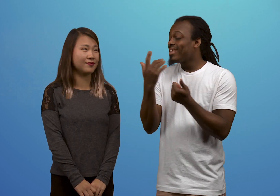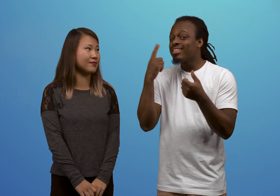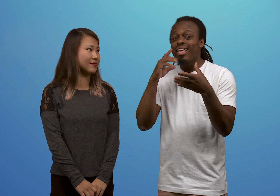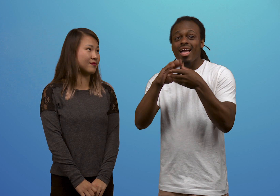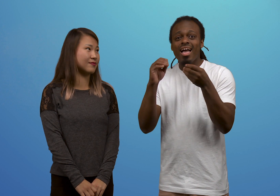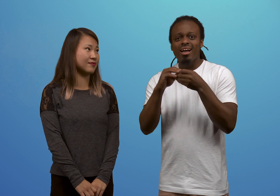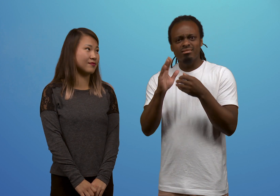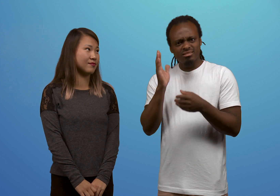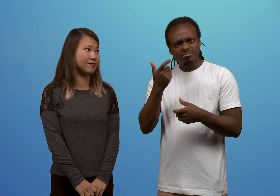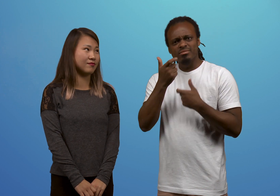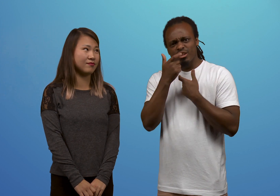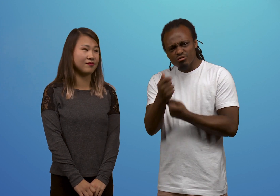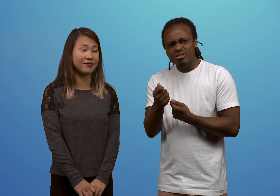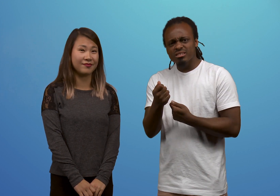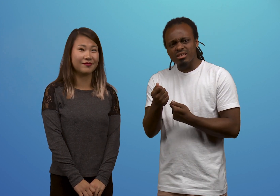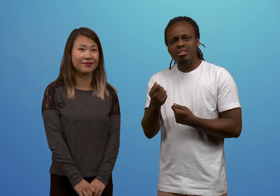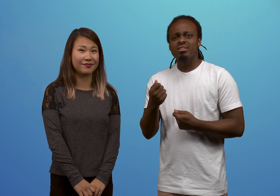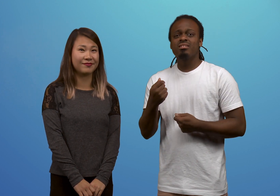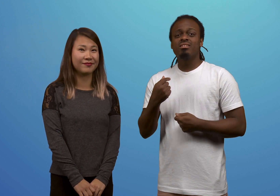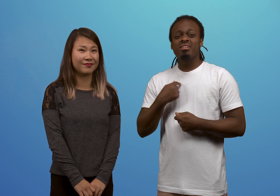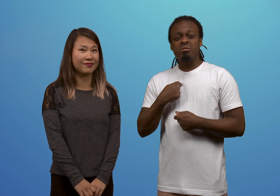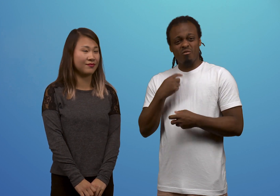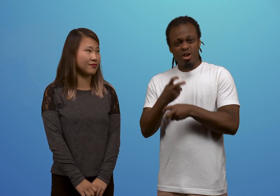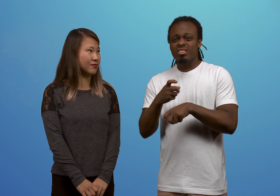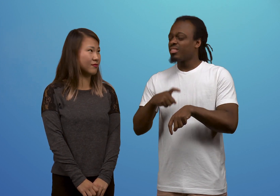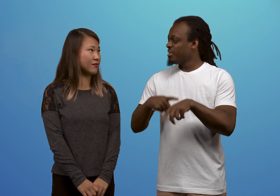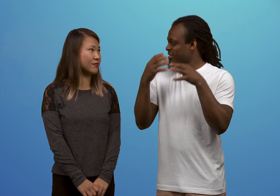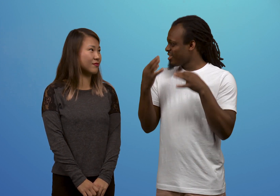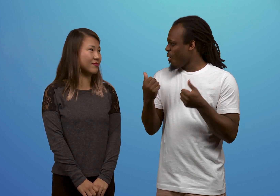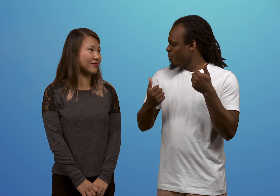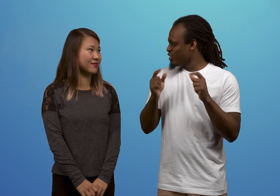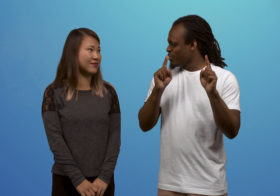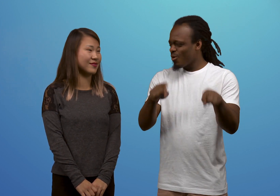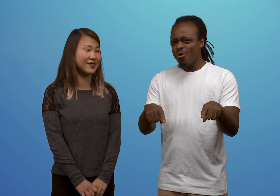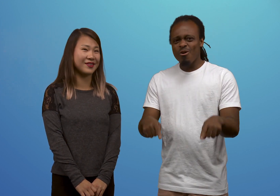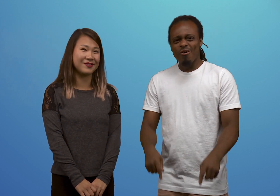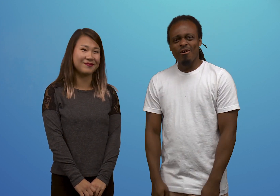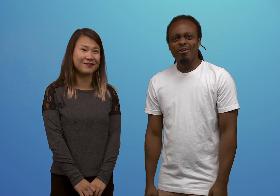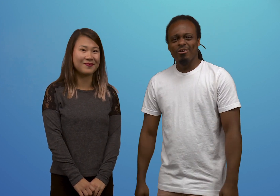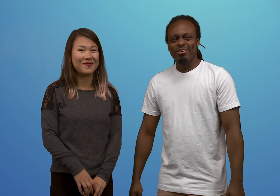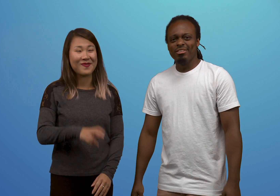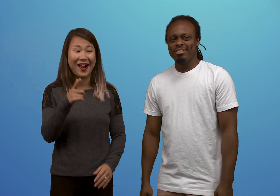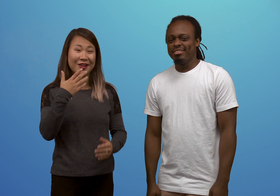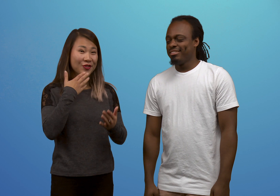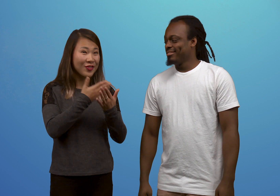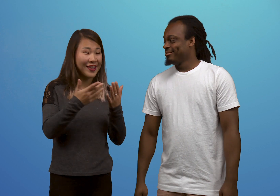Kendell: Everything sounds pretty interesting. I'm going to have a hard time deciding what to do.